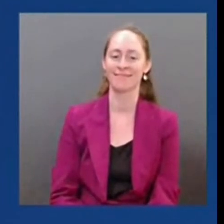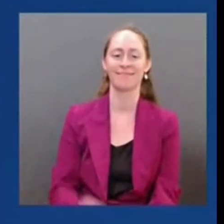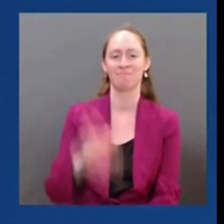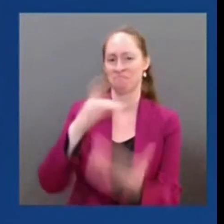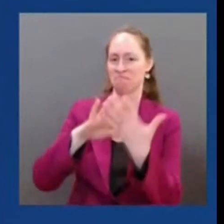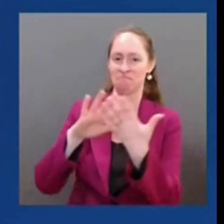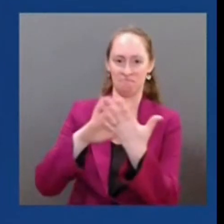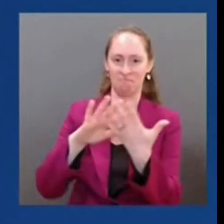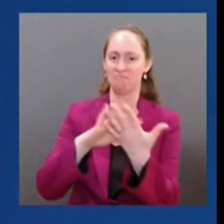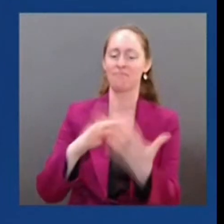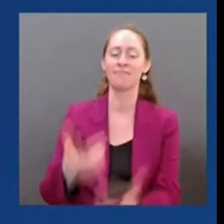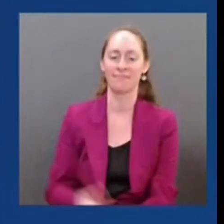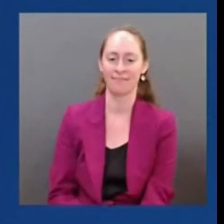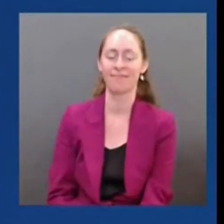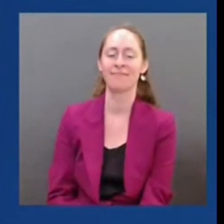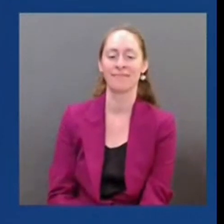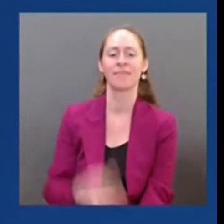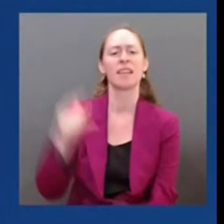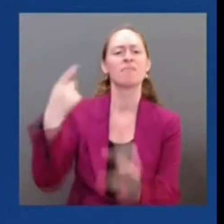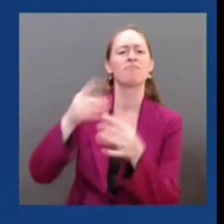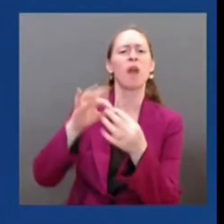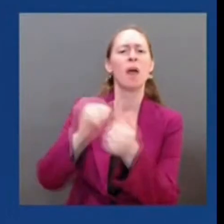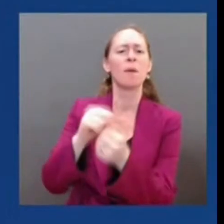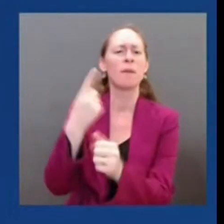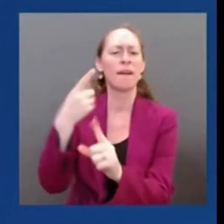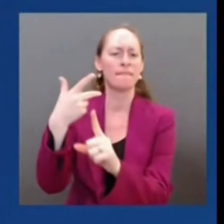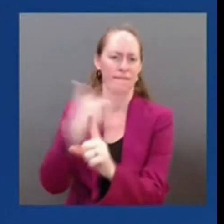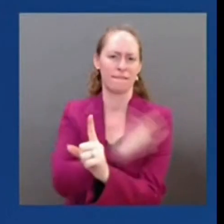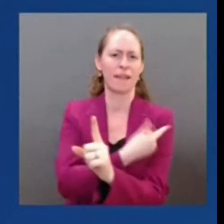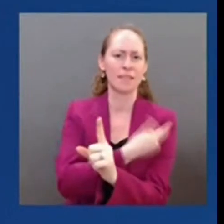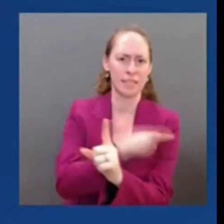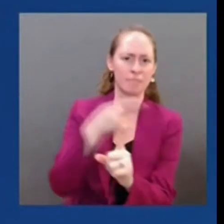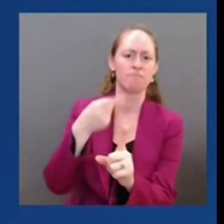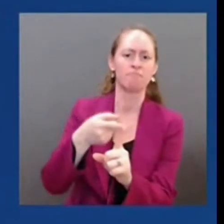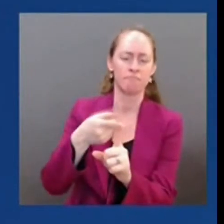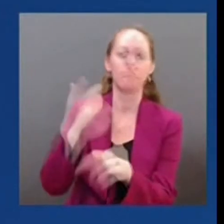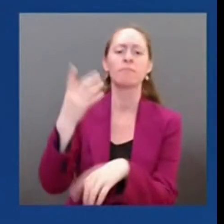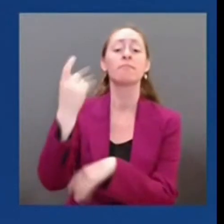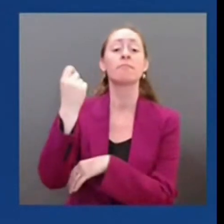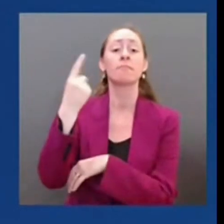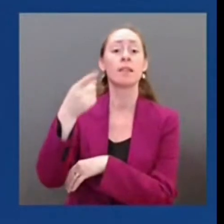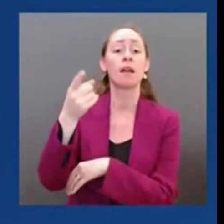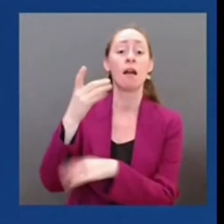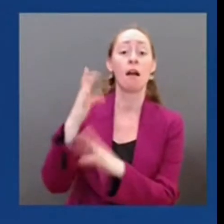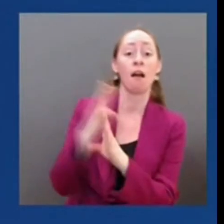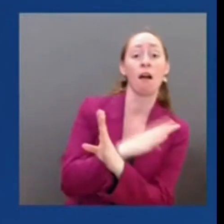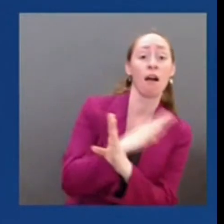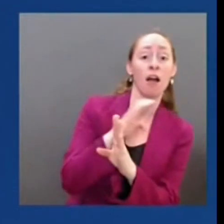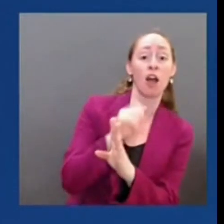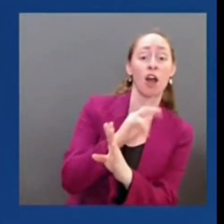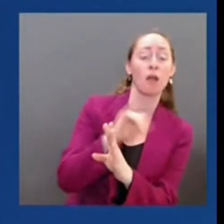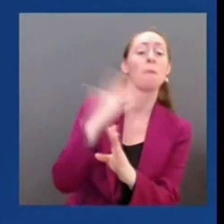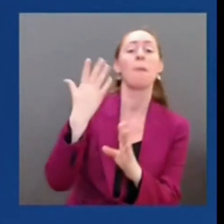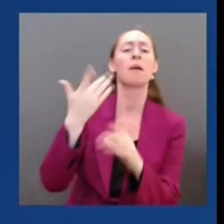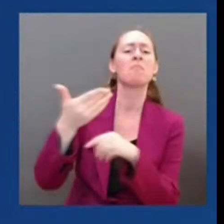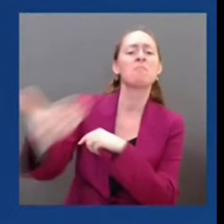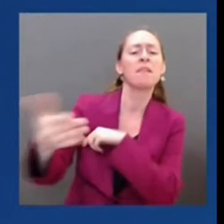IT TAKES THREE MONTHS TO MANUFACTURE THESE. AND IF WE WANT TO BE ADY R THE FALL, IT'S NOT TOO EARLY TO